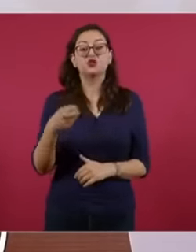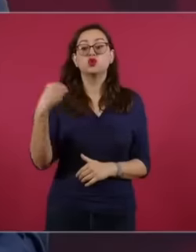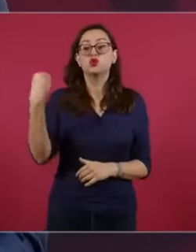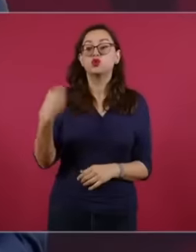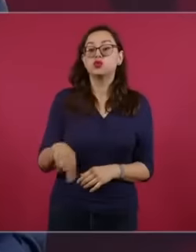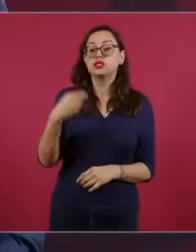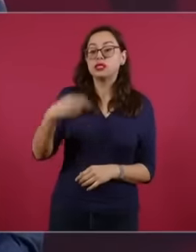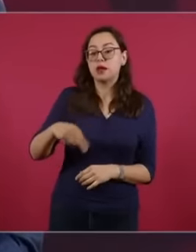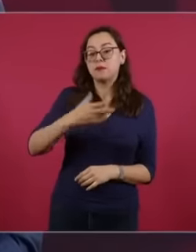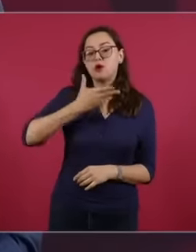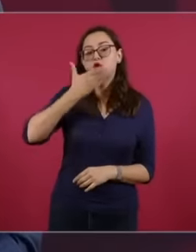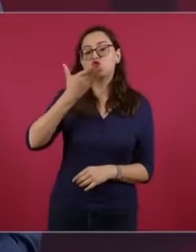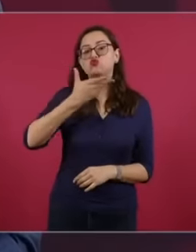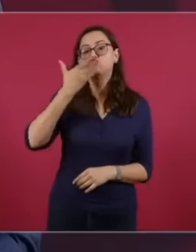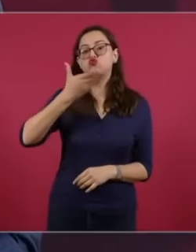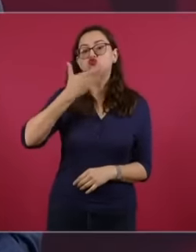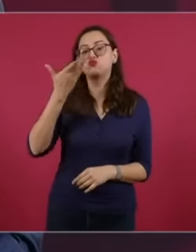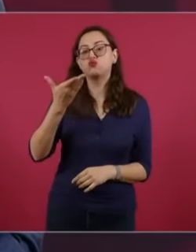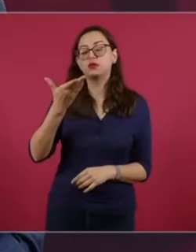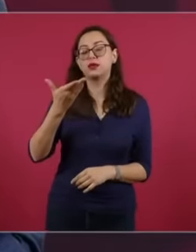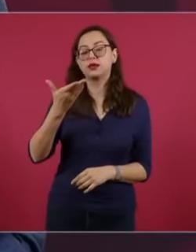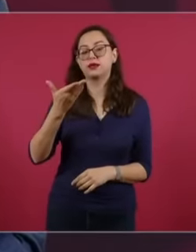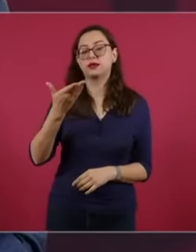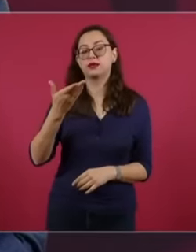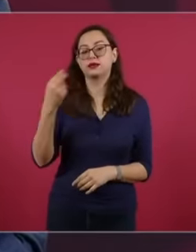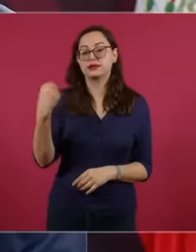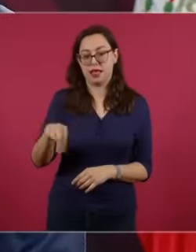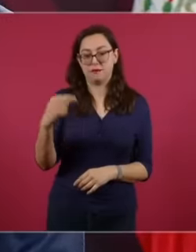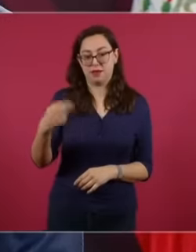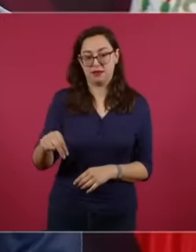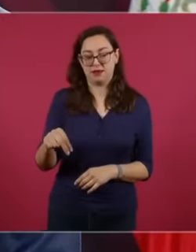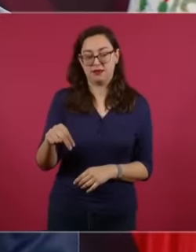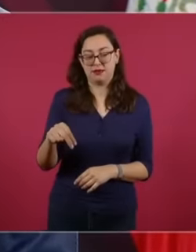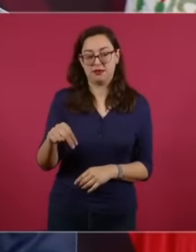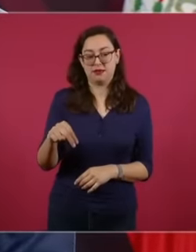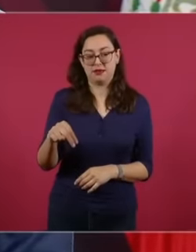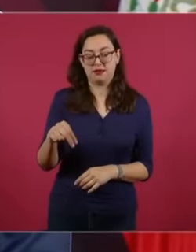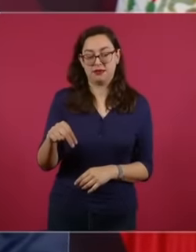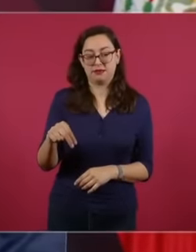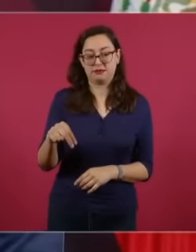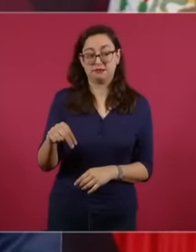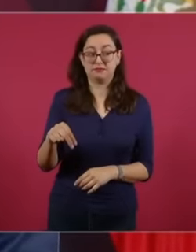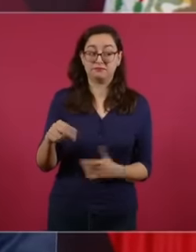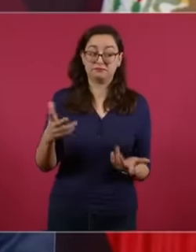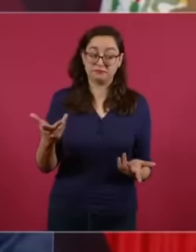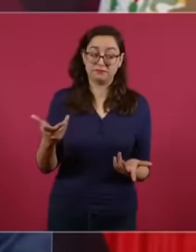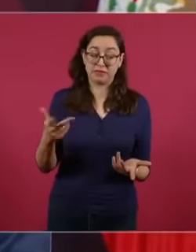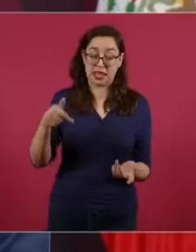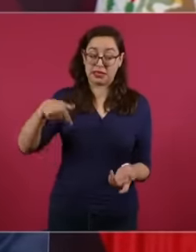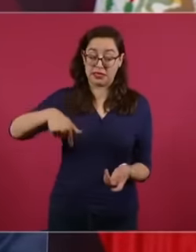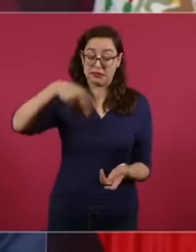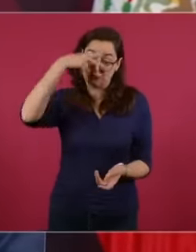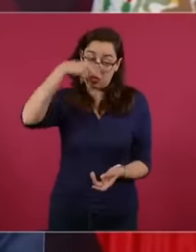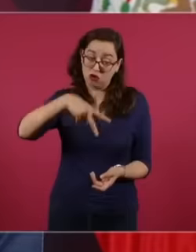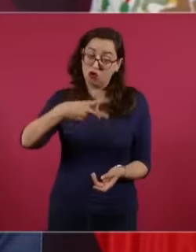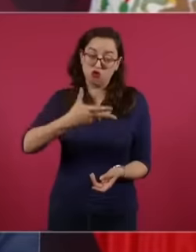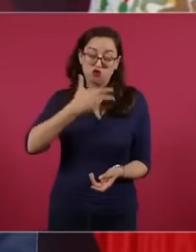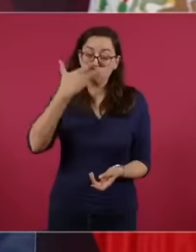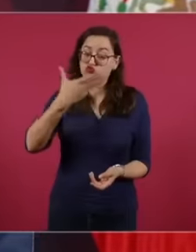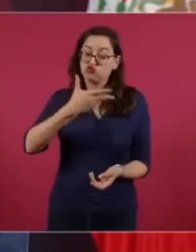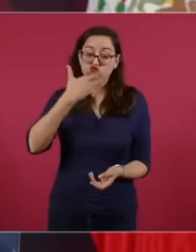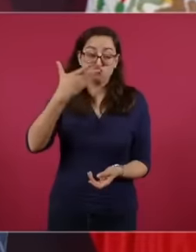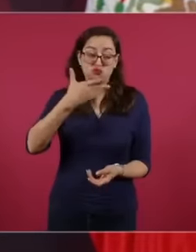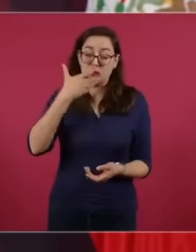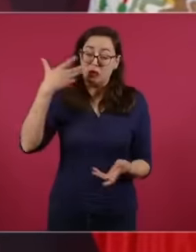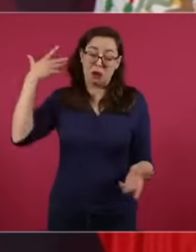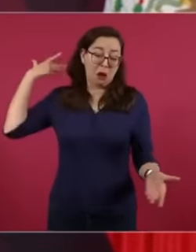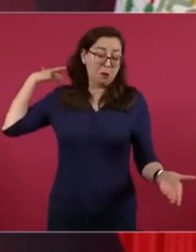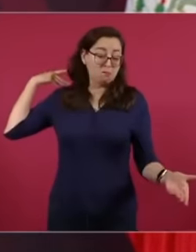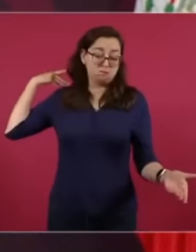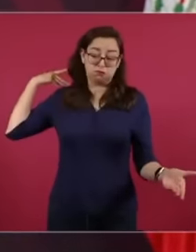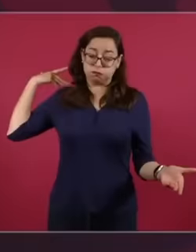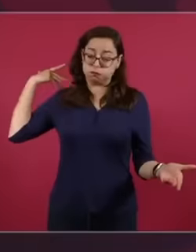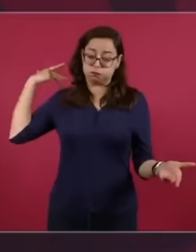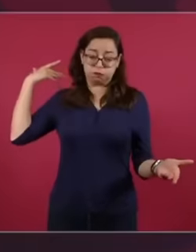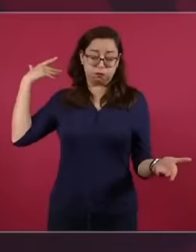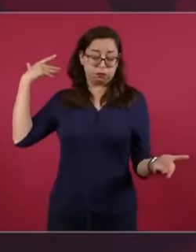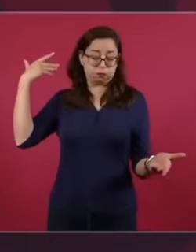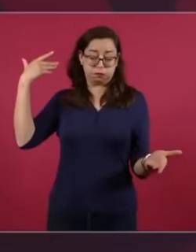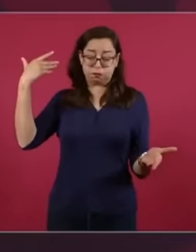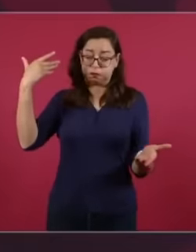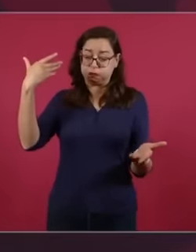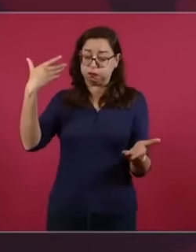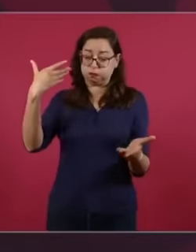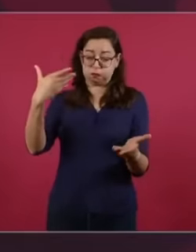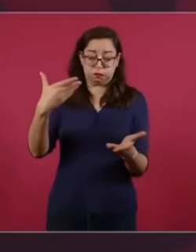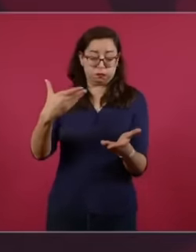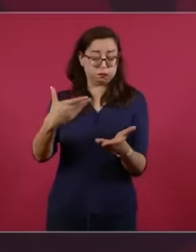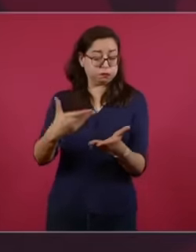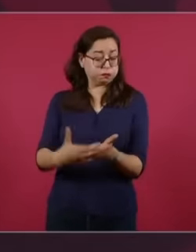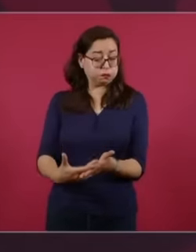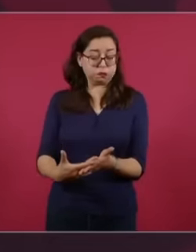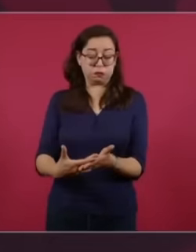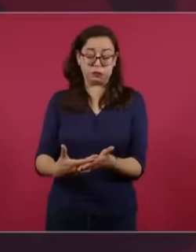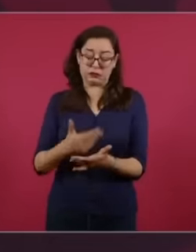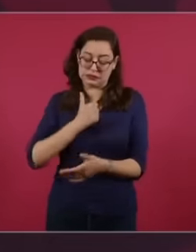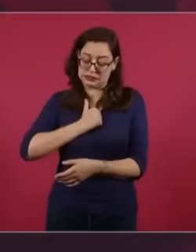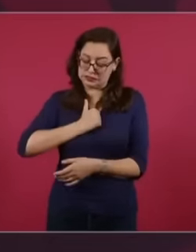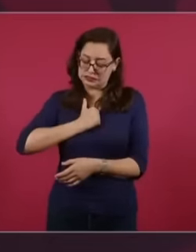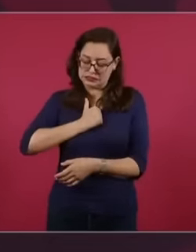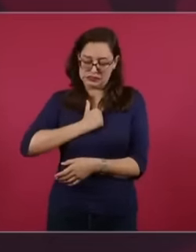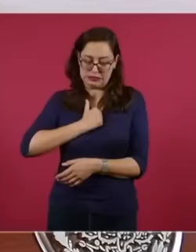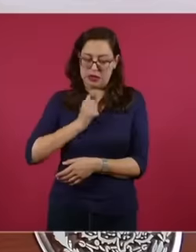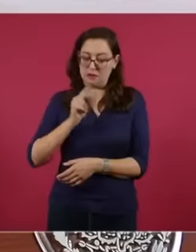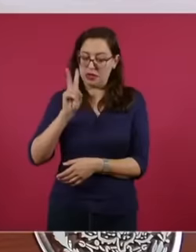time. Unfortunately, it is part of the violations of the Constitution and